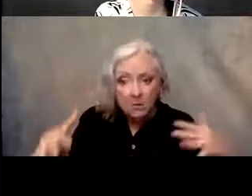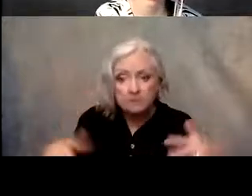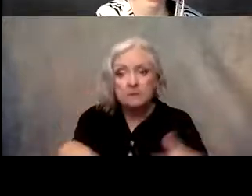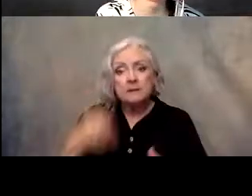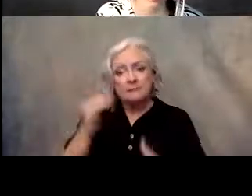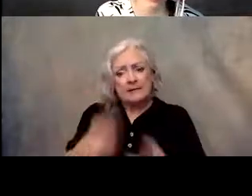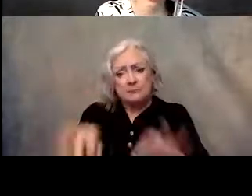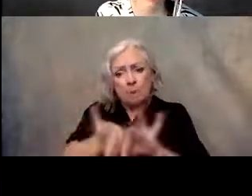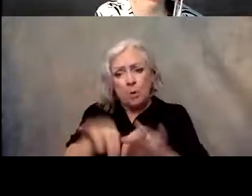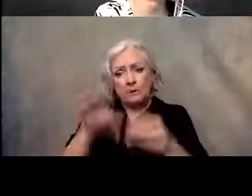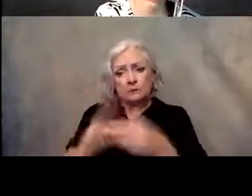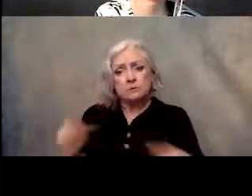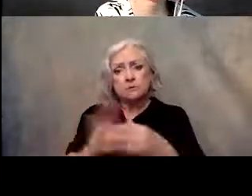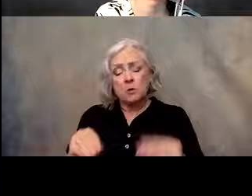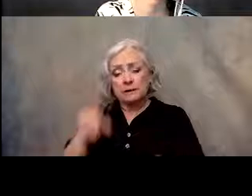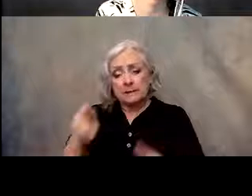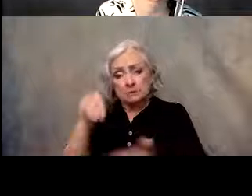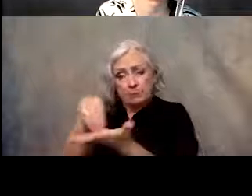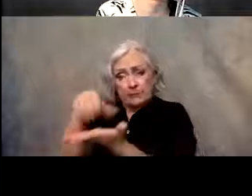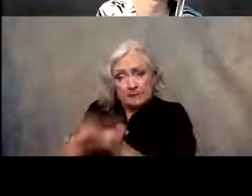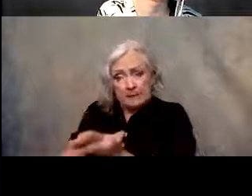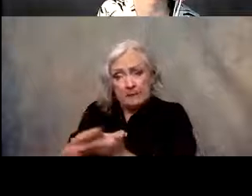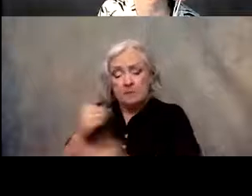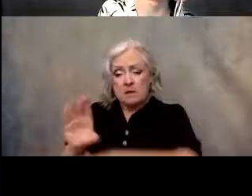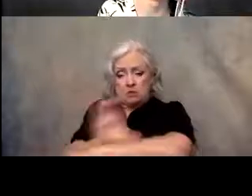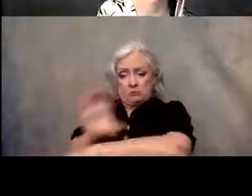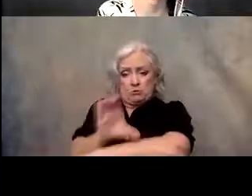But a computer generated caption or subtitle wouldn't go that far.